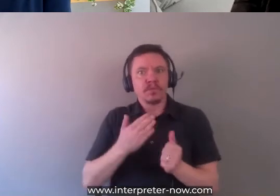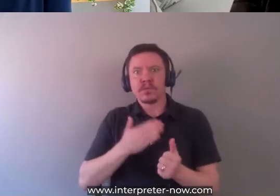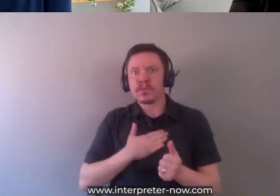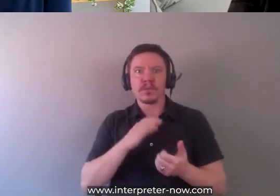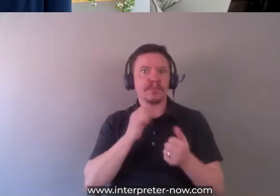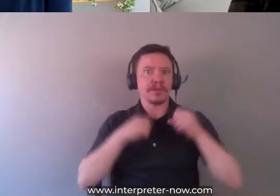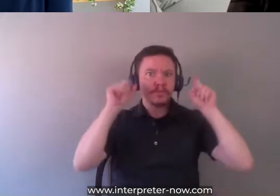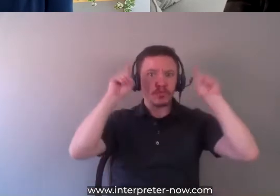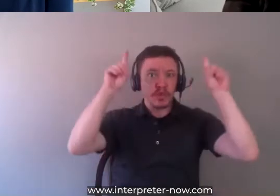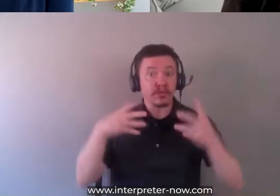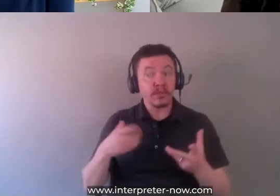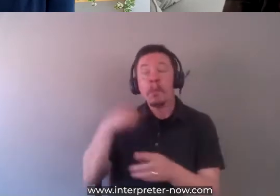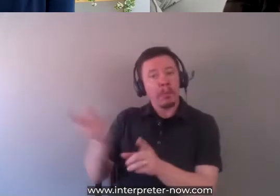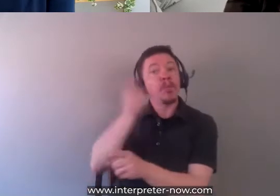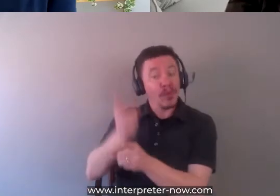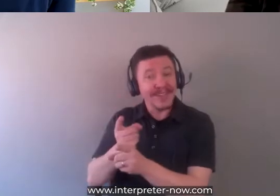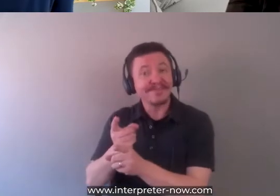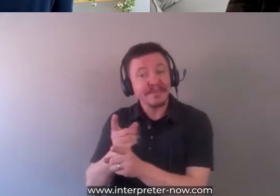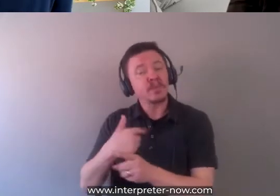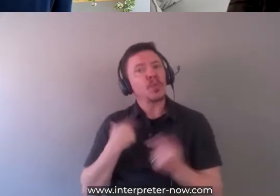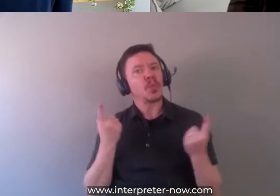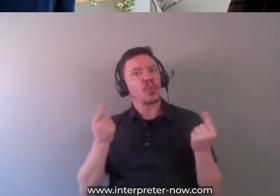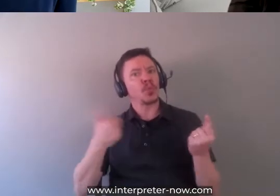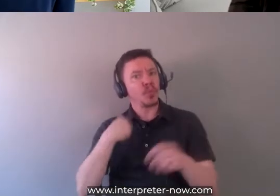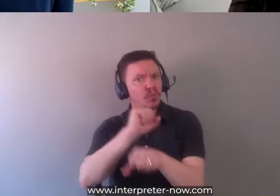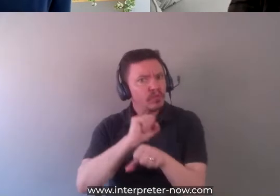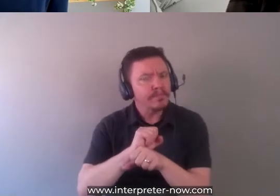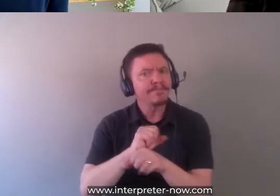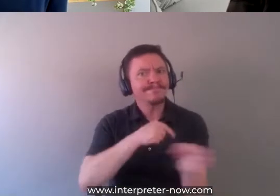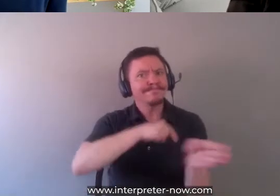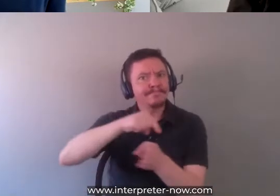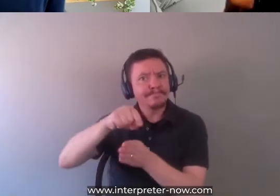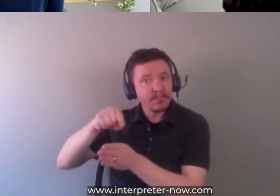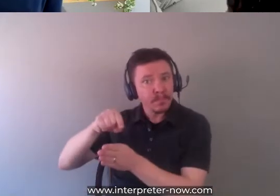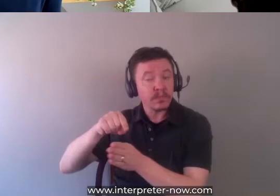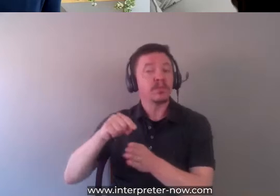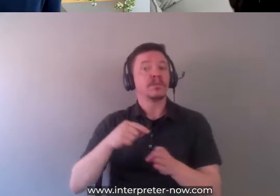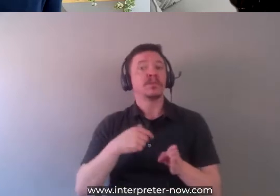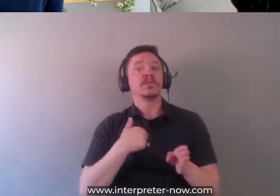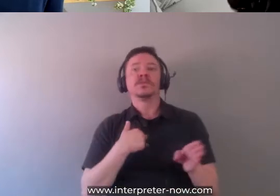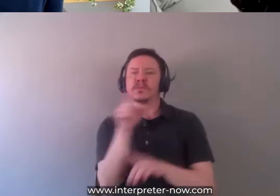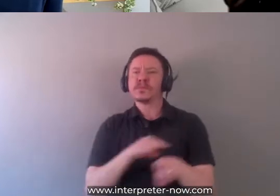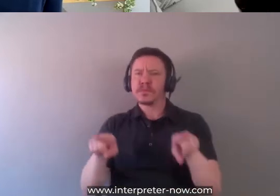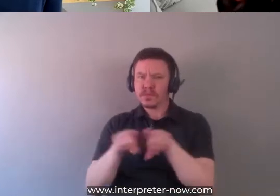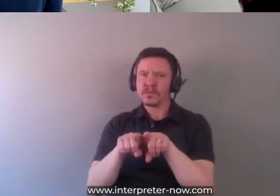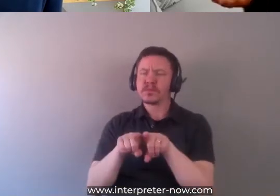But you are right, that I do work in a lot of different spaces, and that too is not often